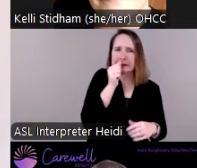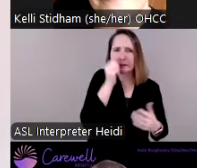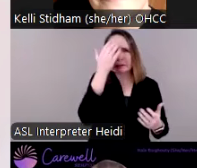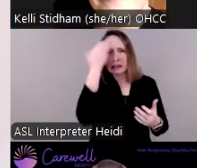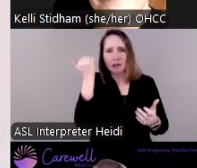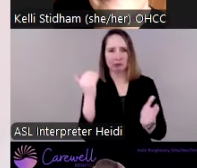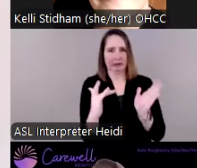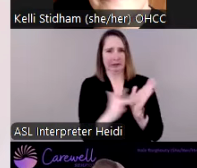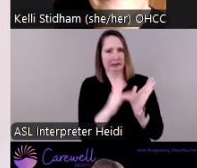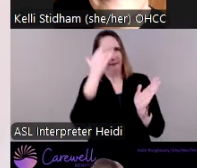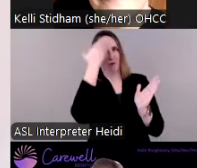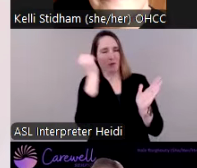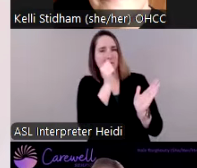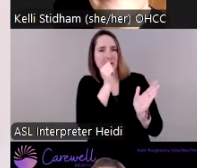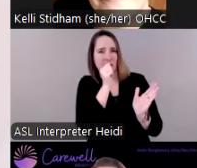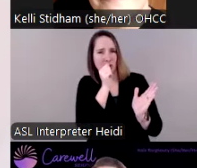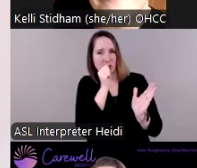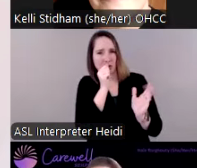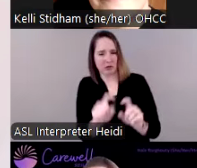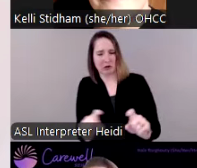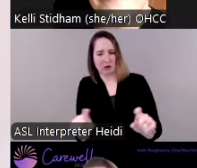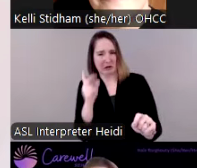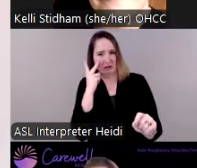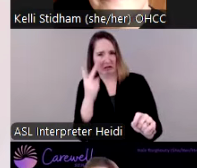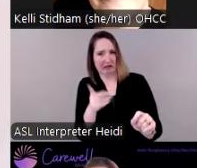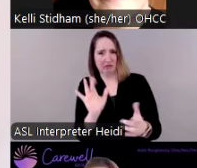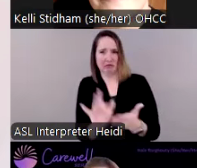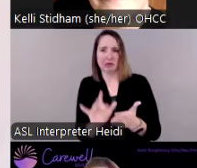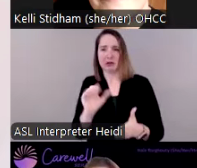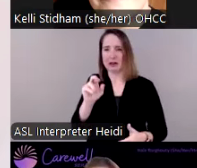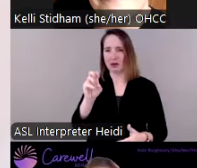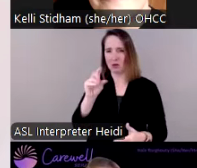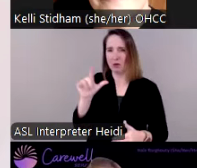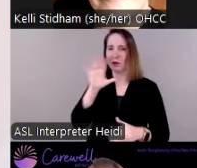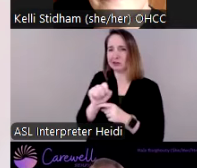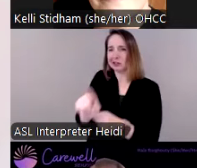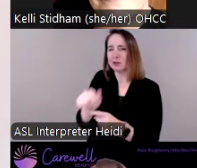the forgot password link right here and